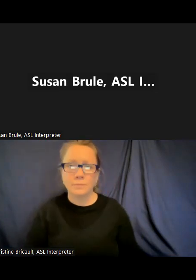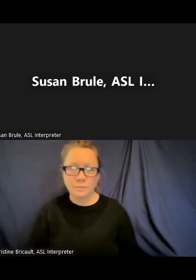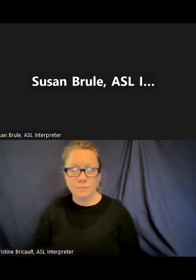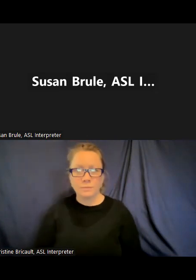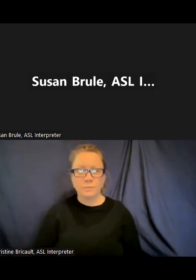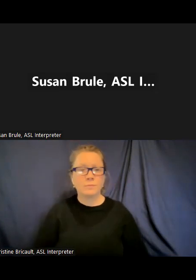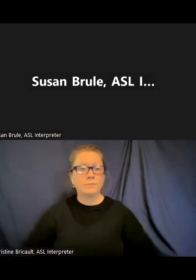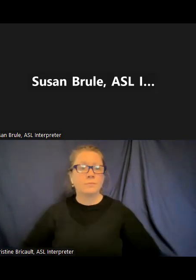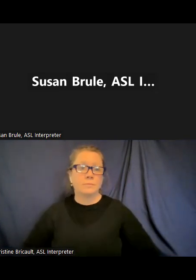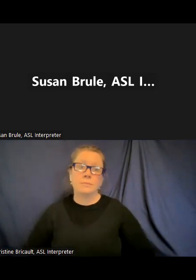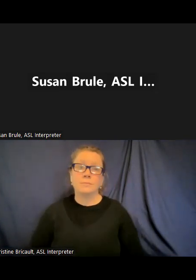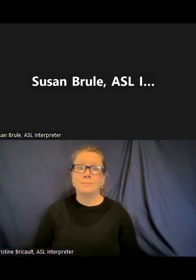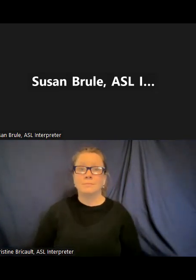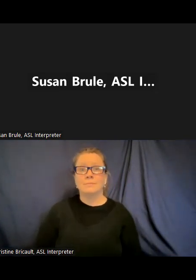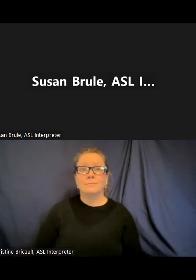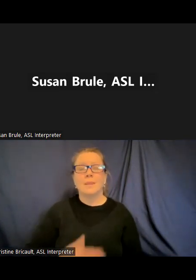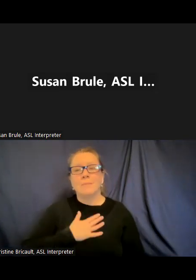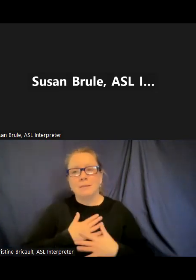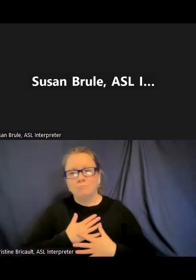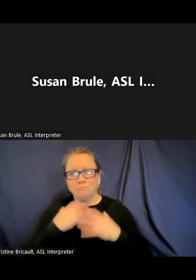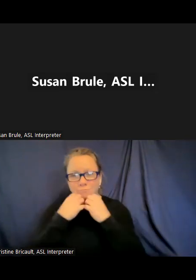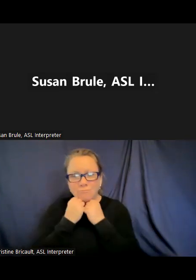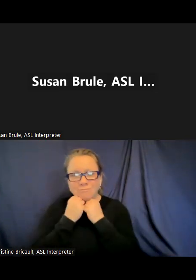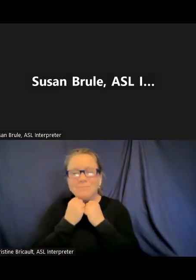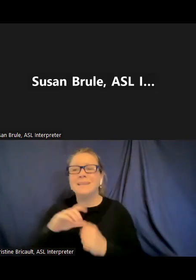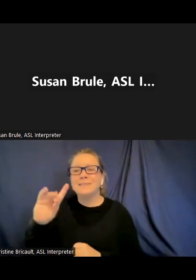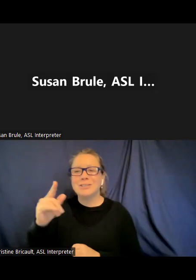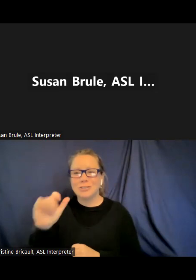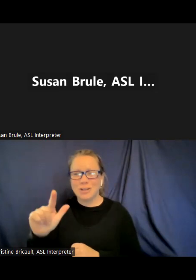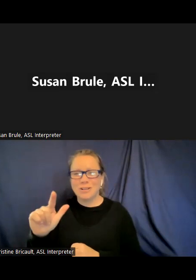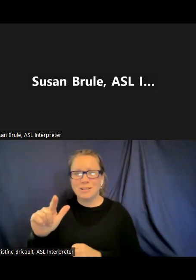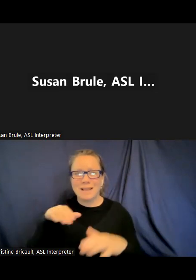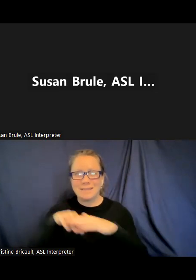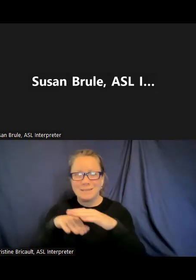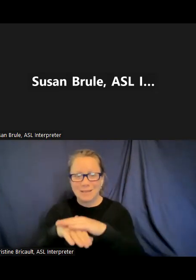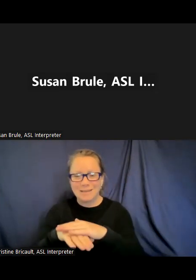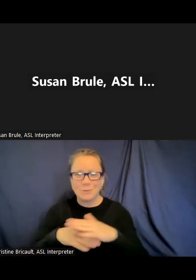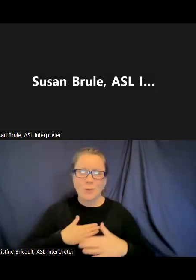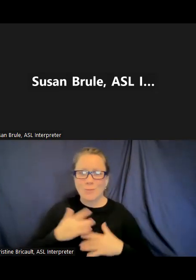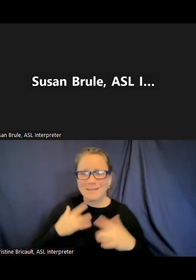My personal passion is digital accessibility. So I get very excited about this part.